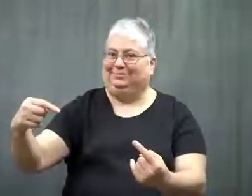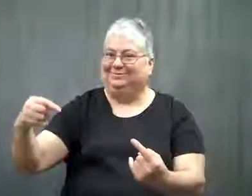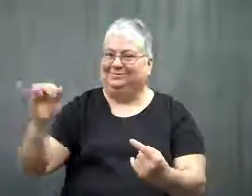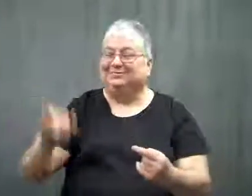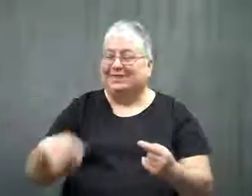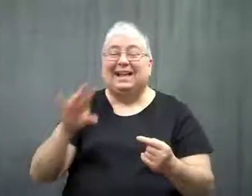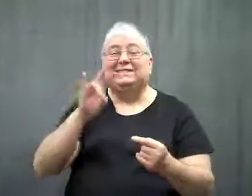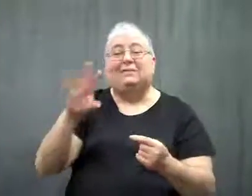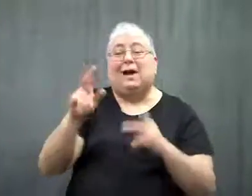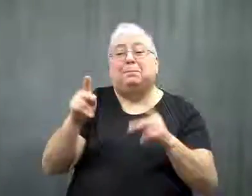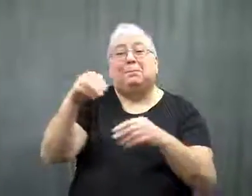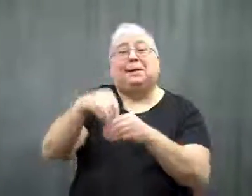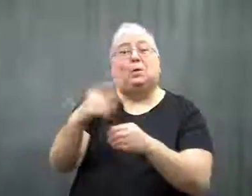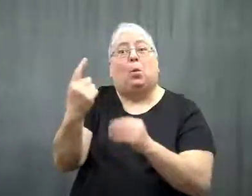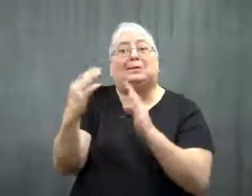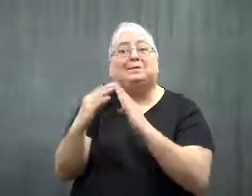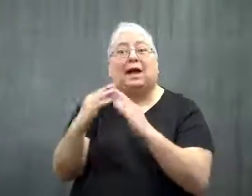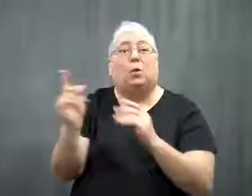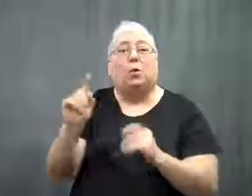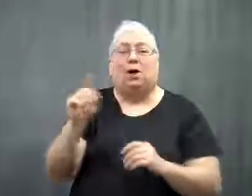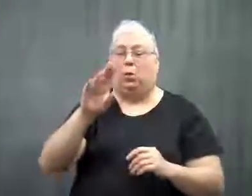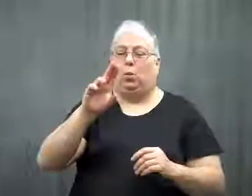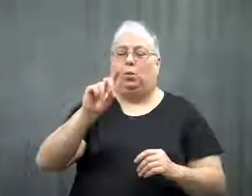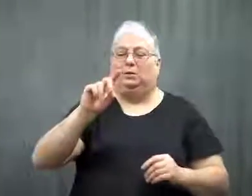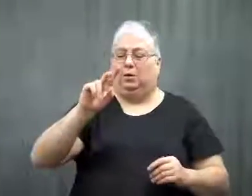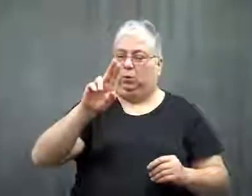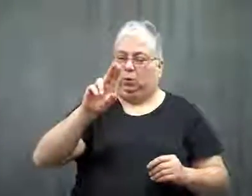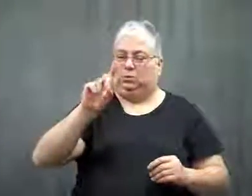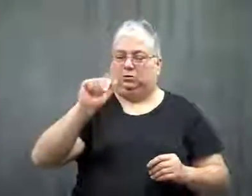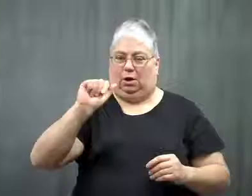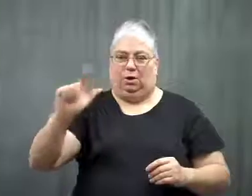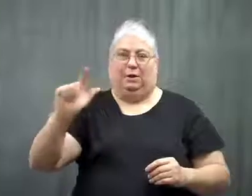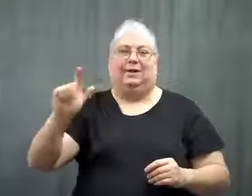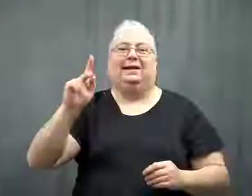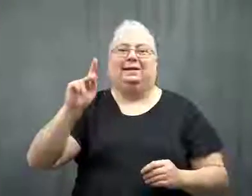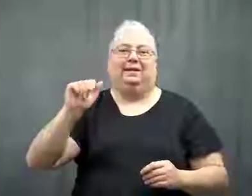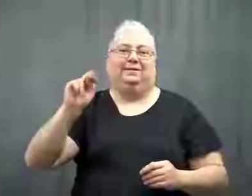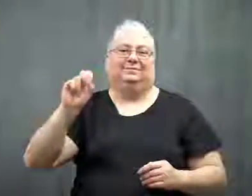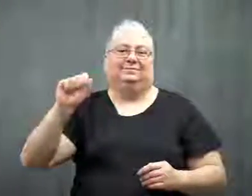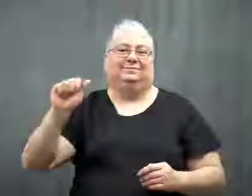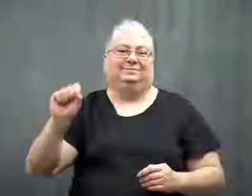75 of those people were in Udall, Kansas.